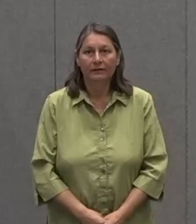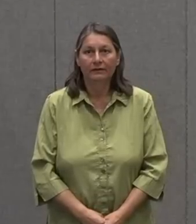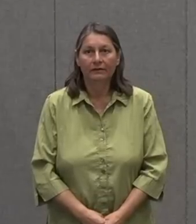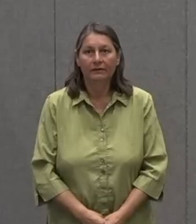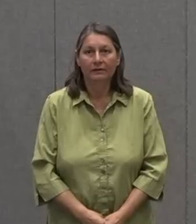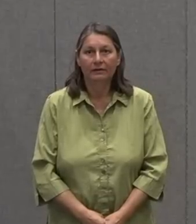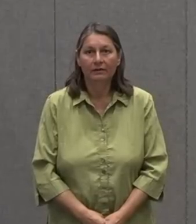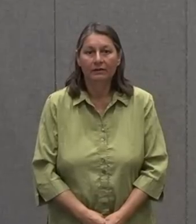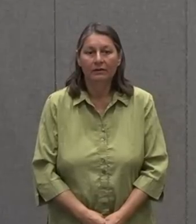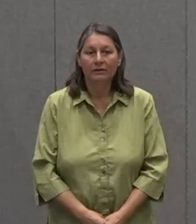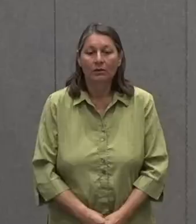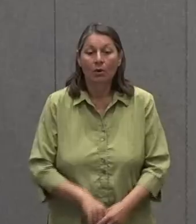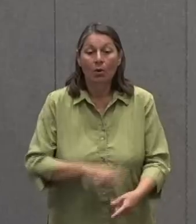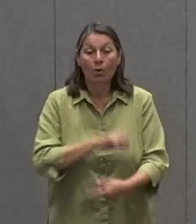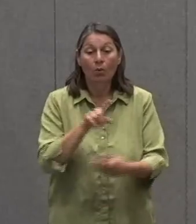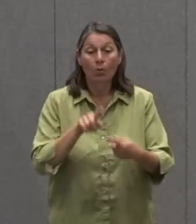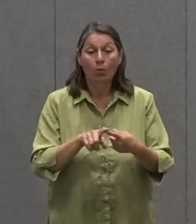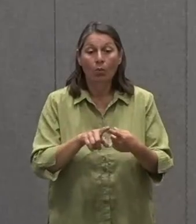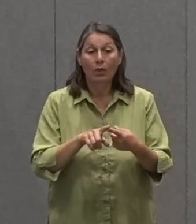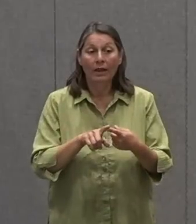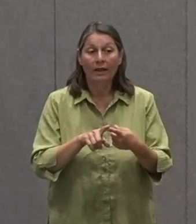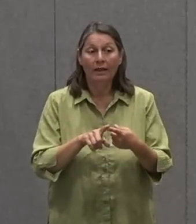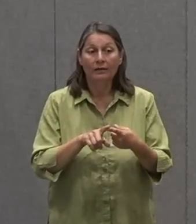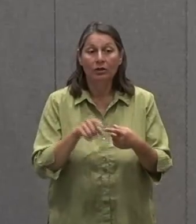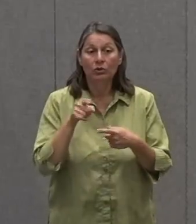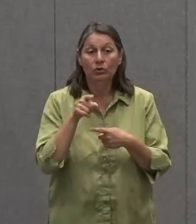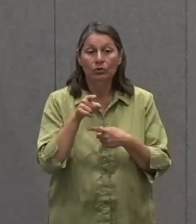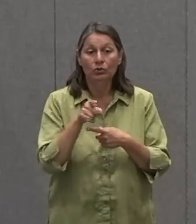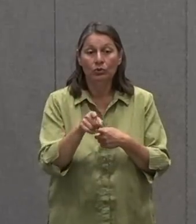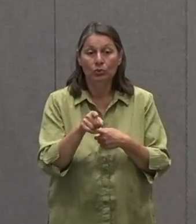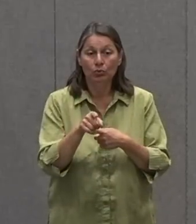when you, I'm gonna start abbreviating, yes,